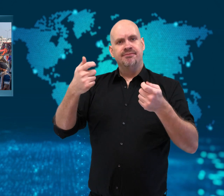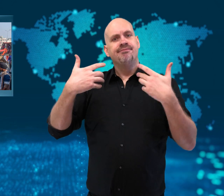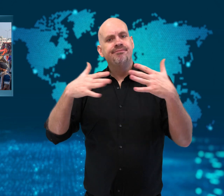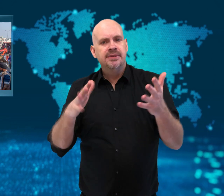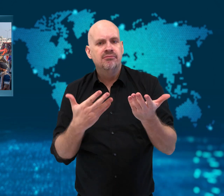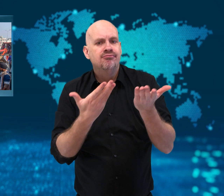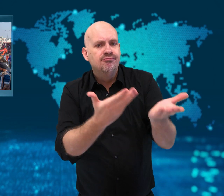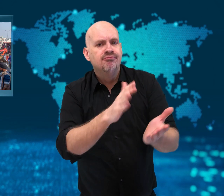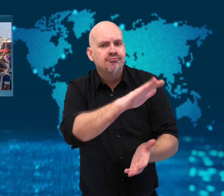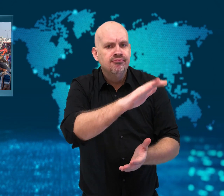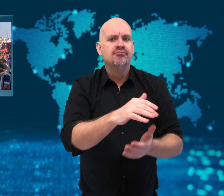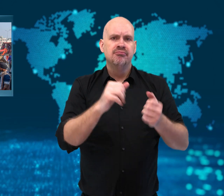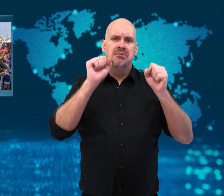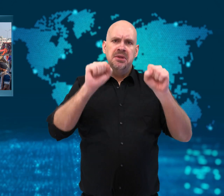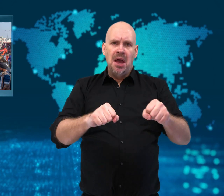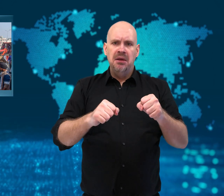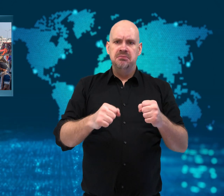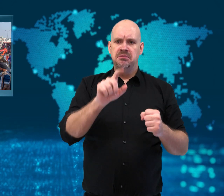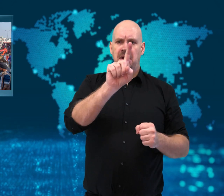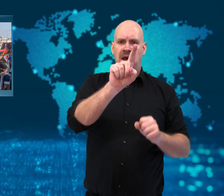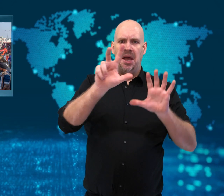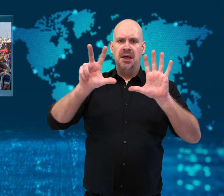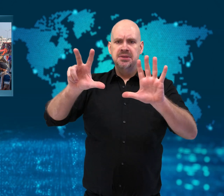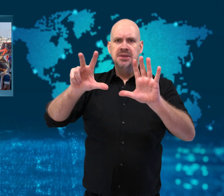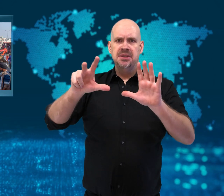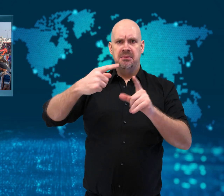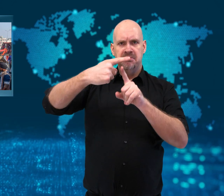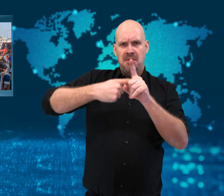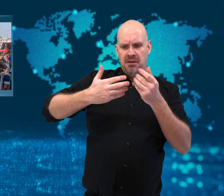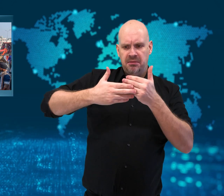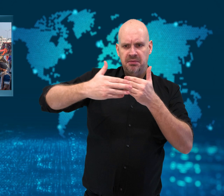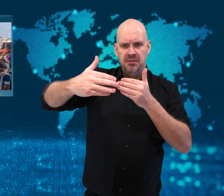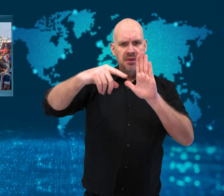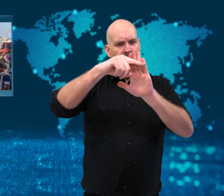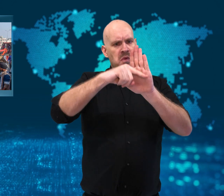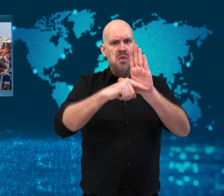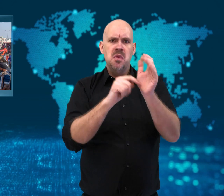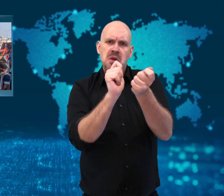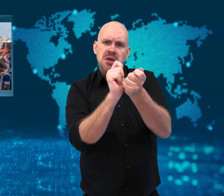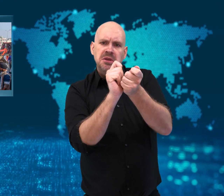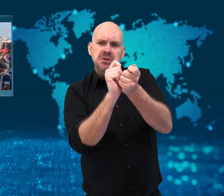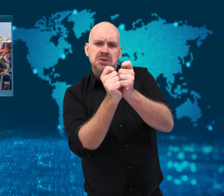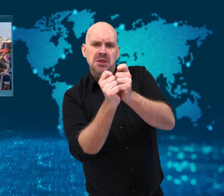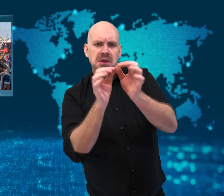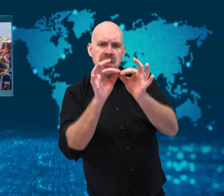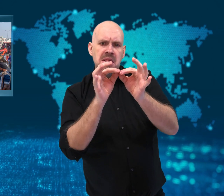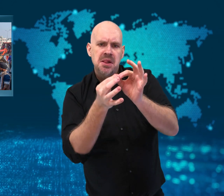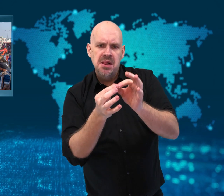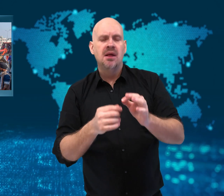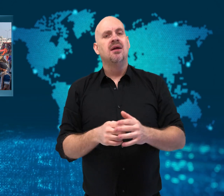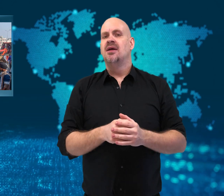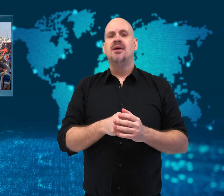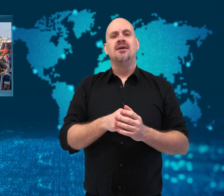The government has offered to change the laws for 18 months,